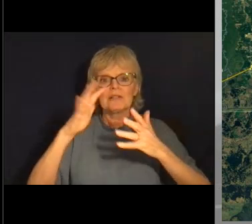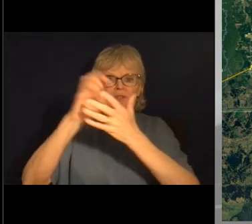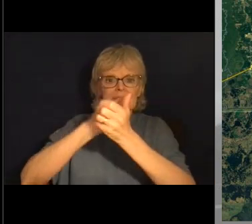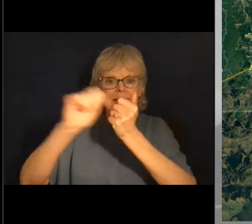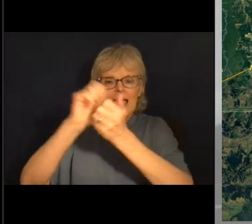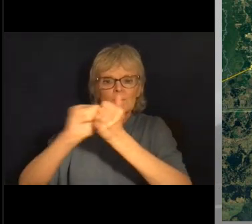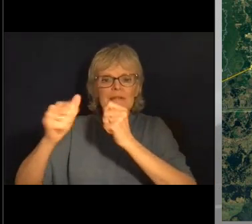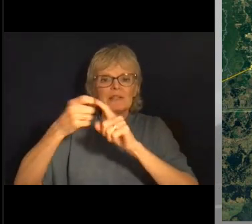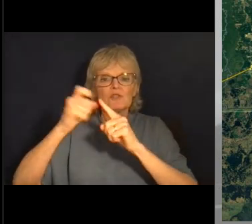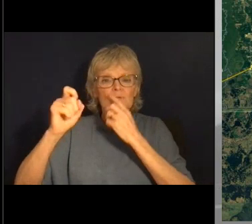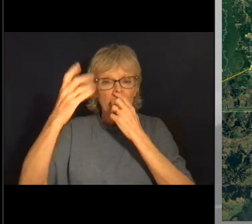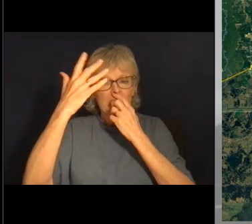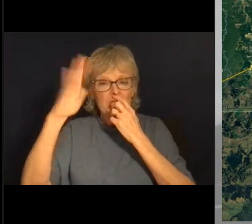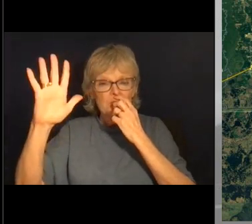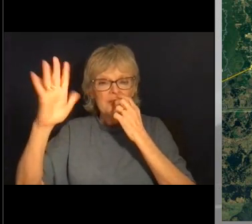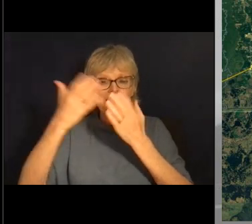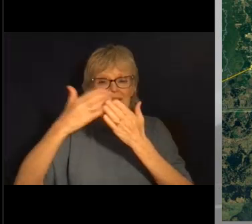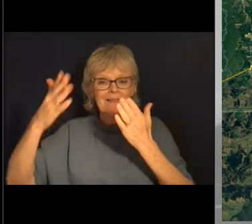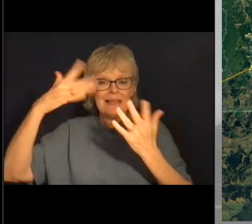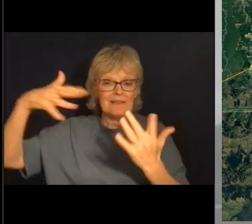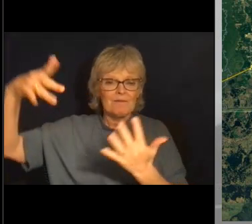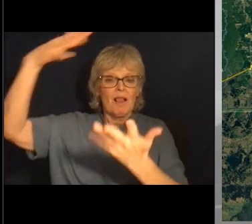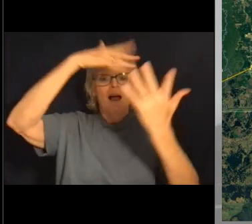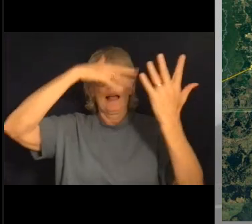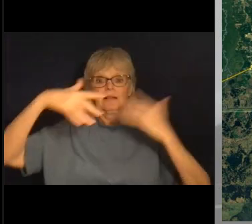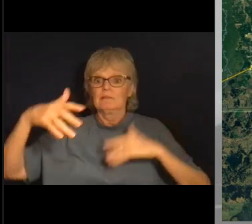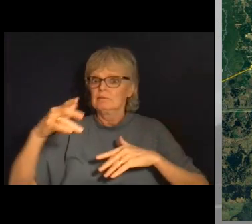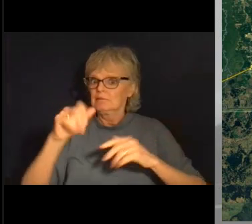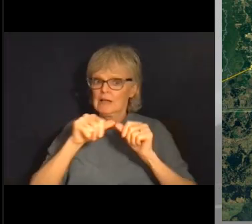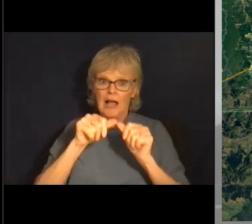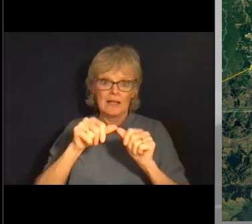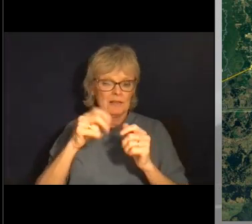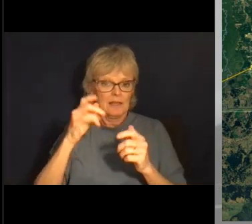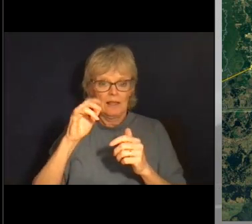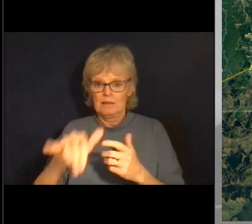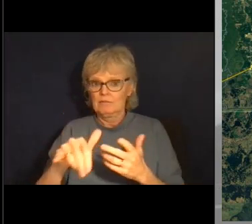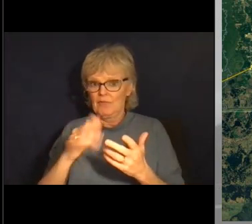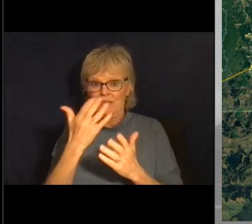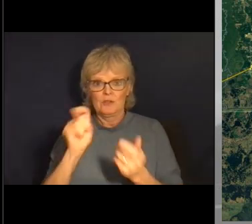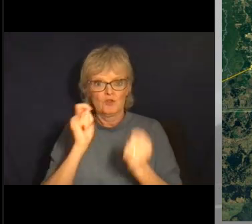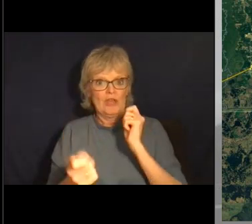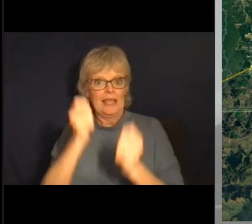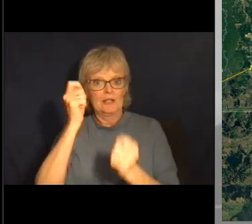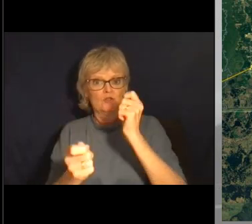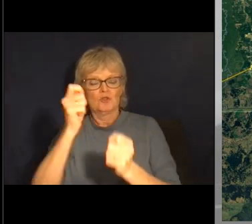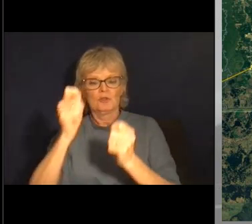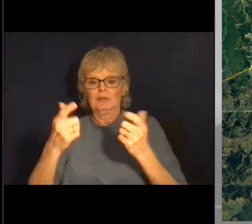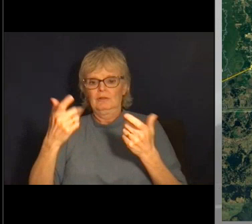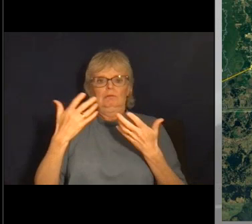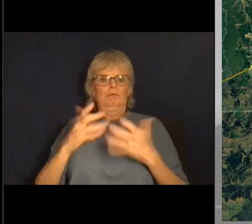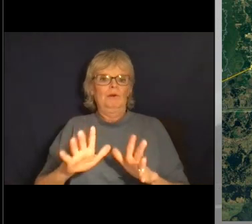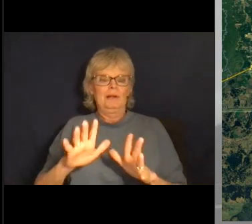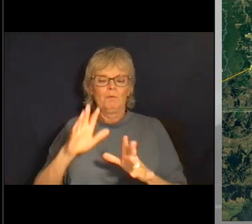I mean, it is a constant process because those conditions can change. And we don't want to put ourselves into a situation where we get stuck